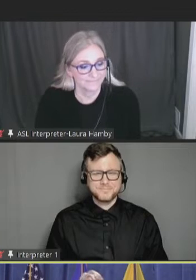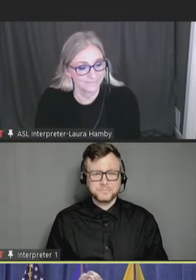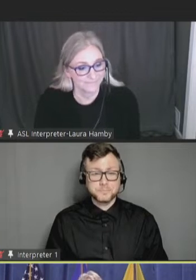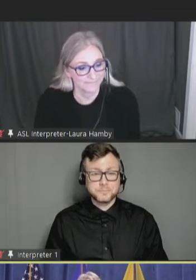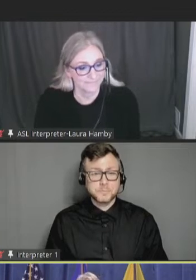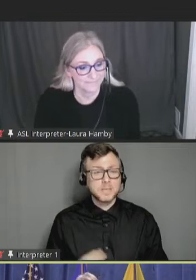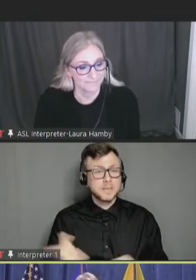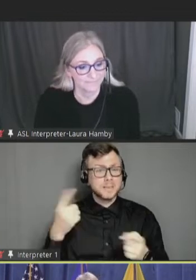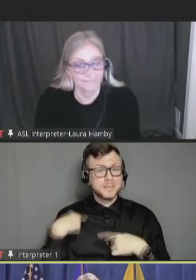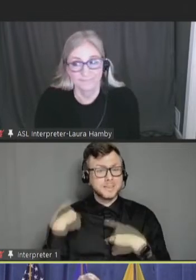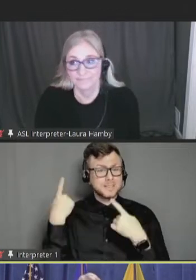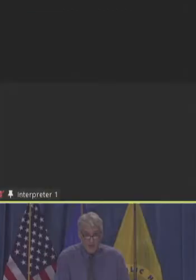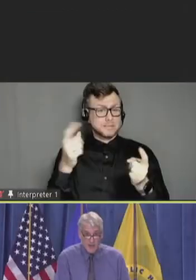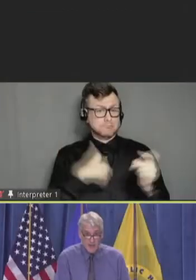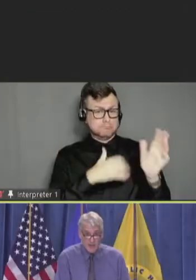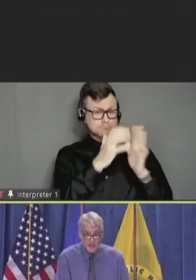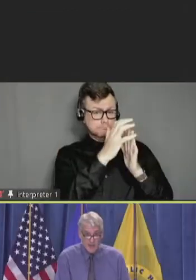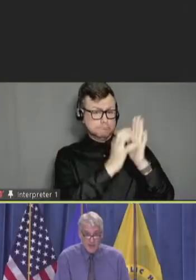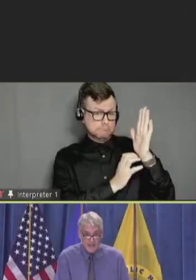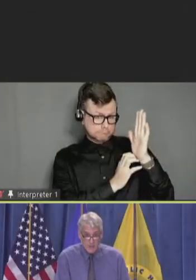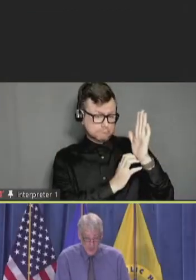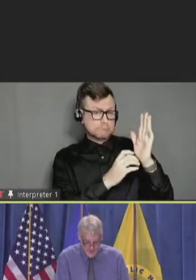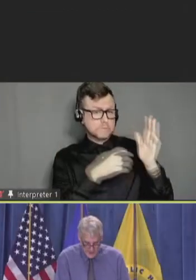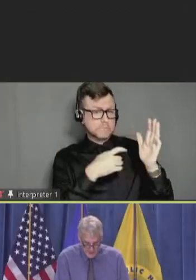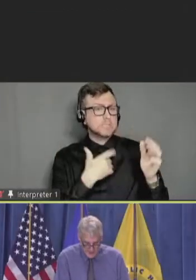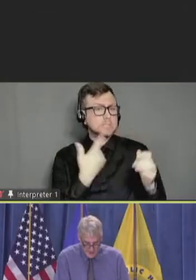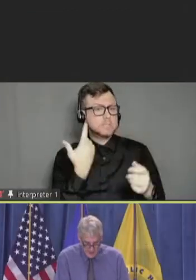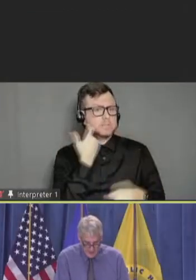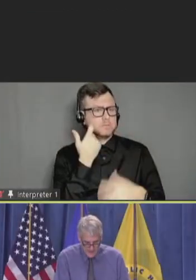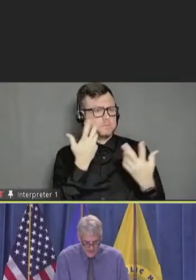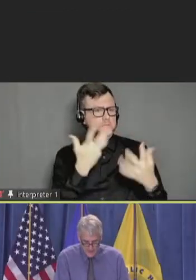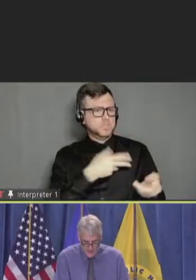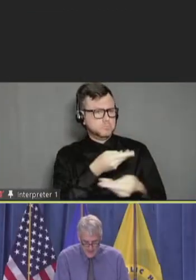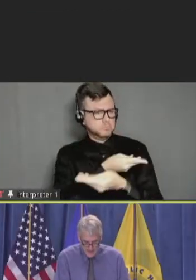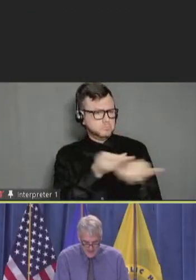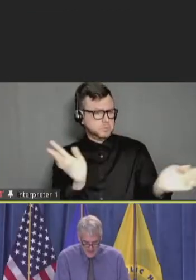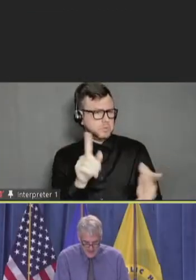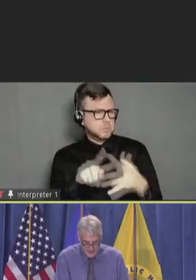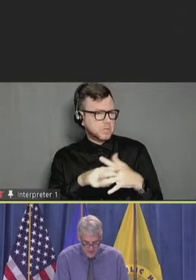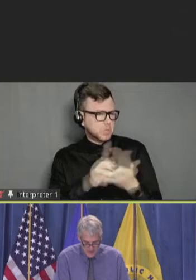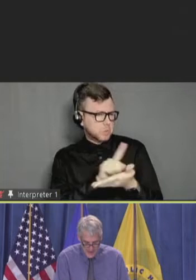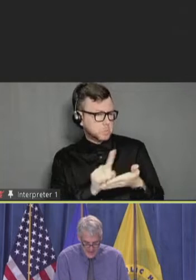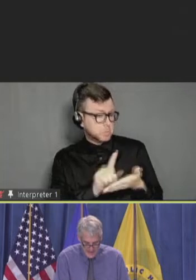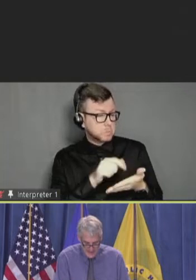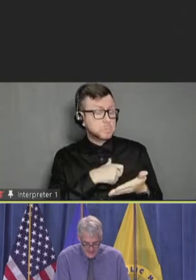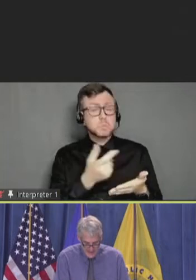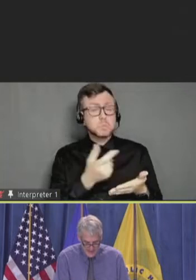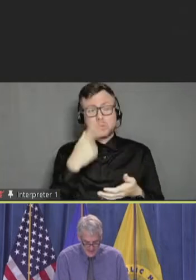Since the draft was shared at the beginning of the week, there is an additional edit for